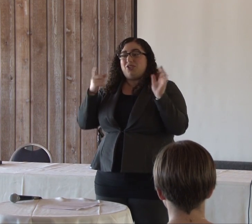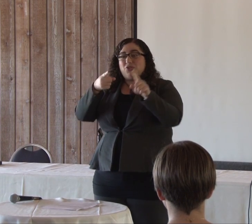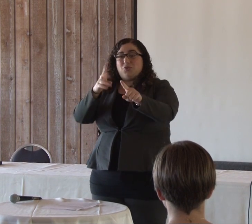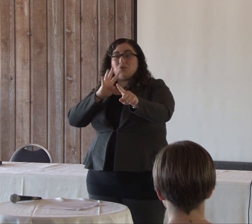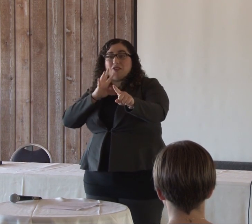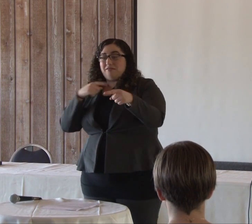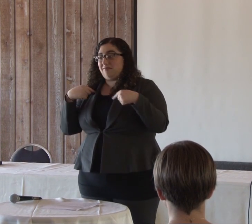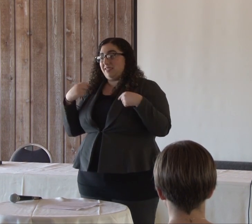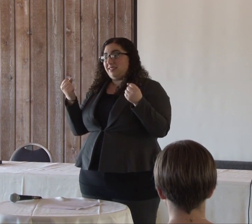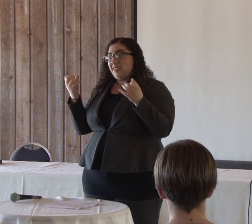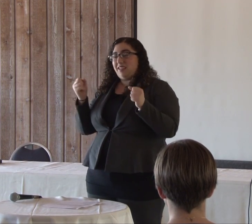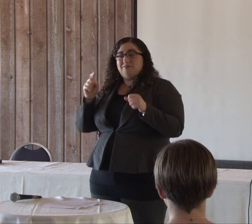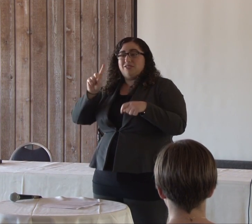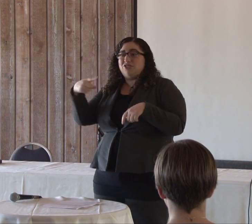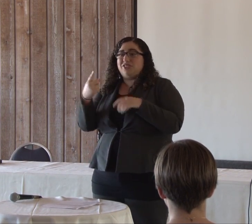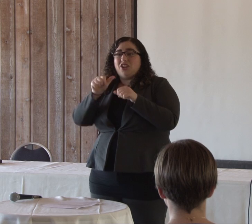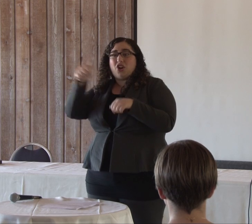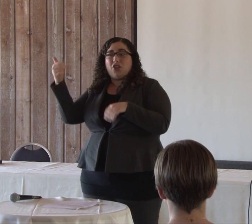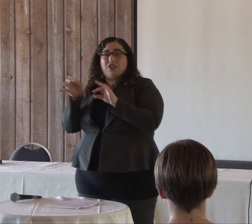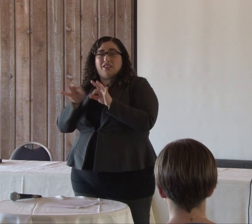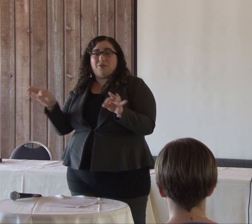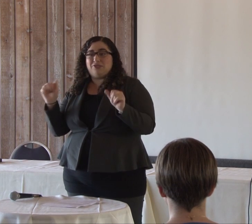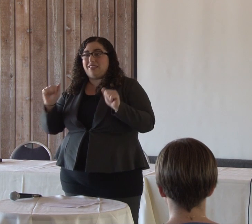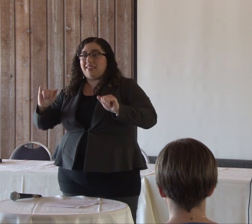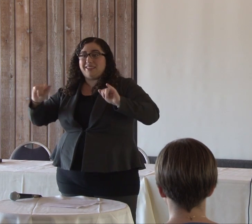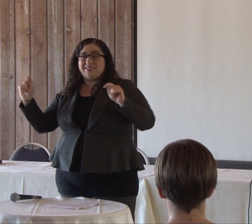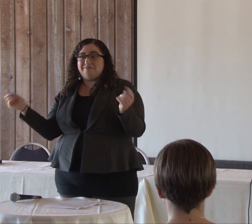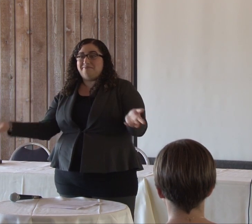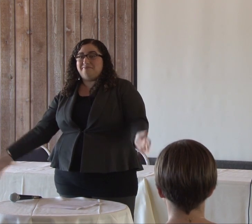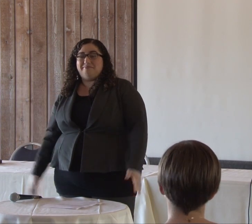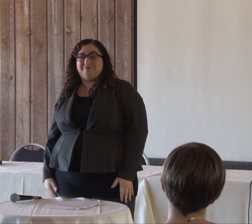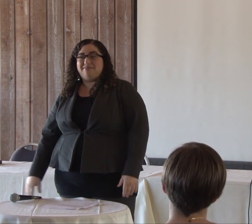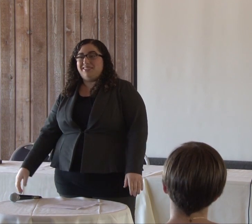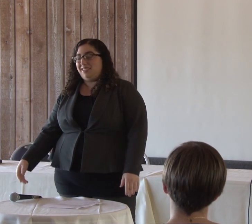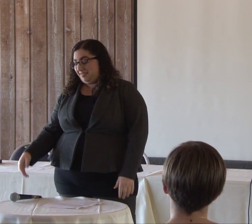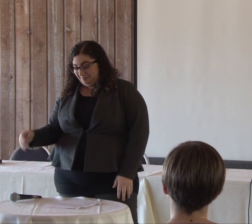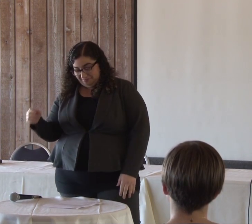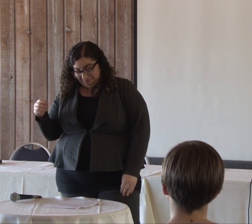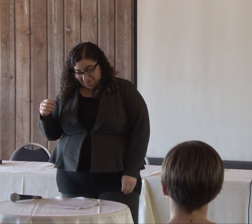The only difference between me and any other patient was that I use sign language.